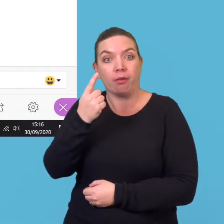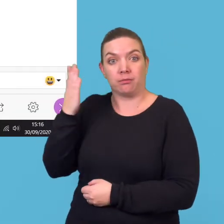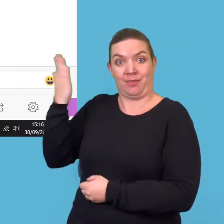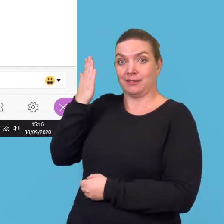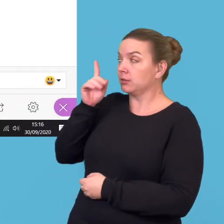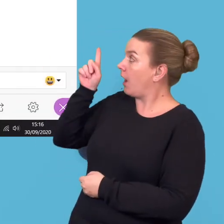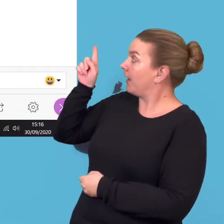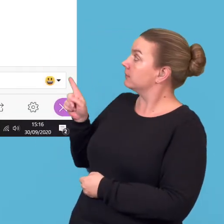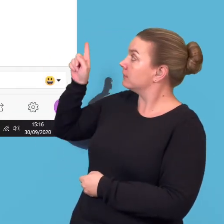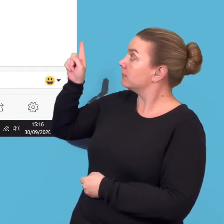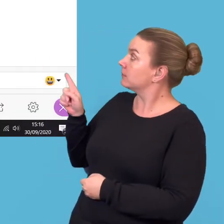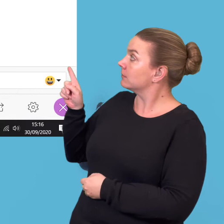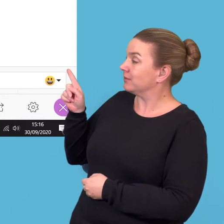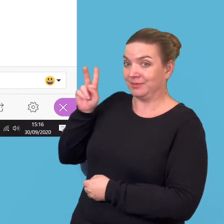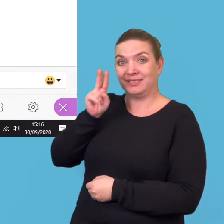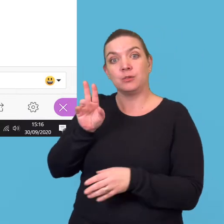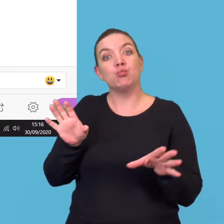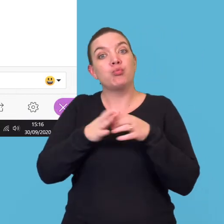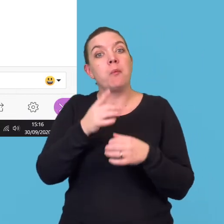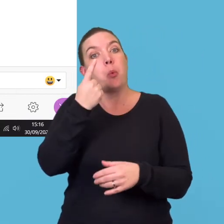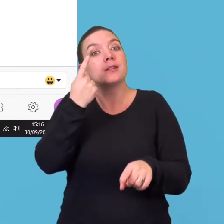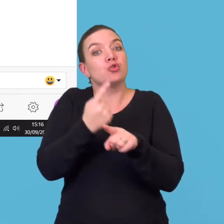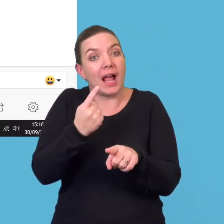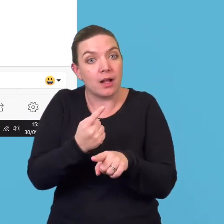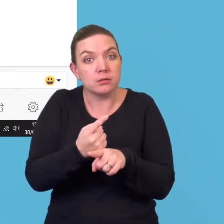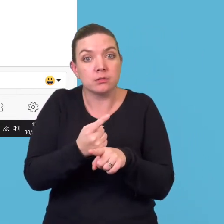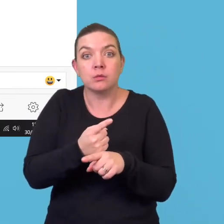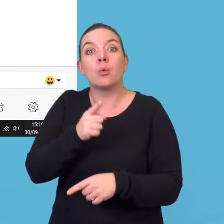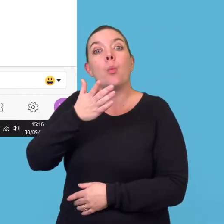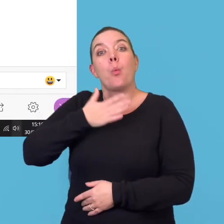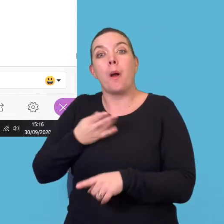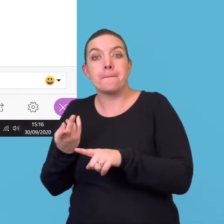When you're in your groups, you'll see there is an individual chat for your group in particular,